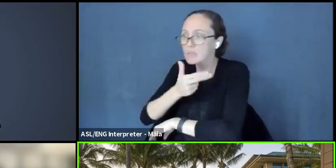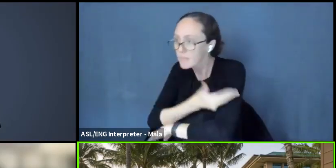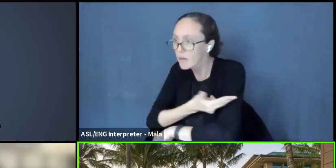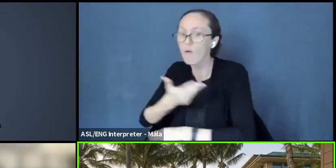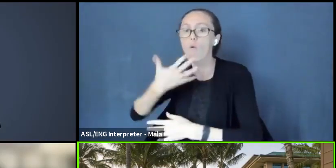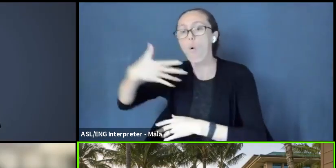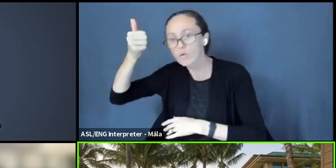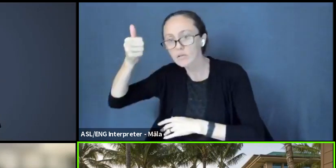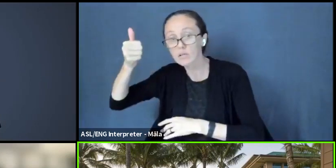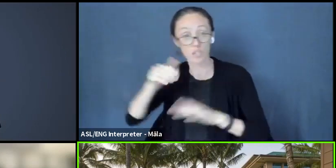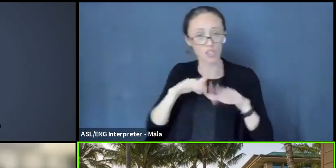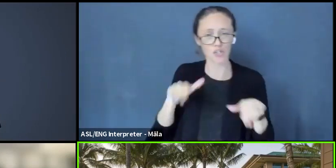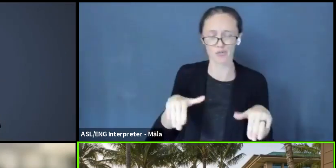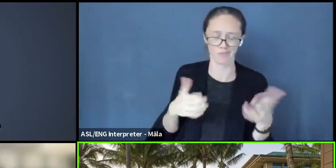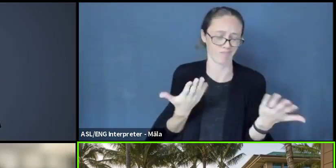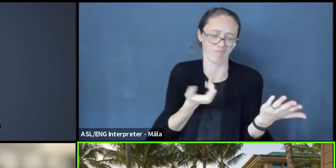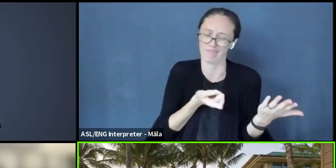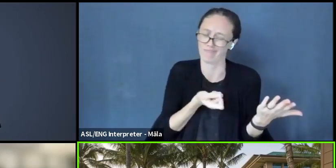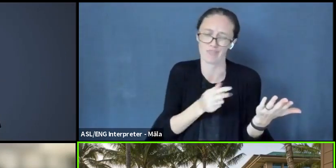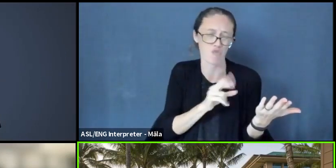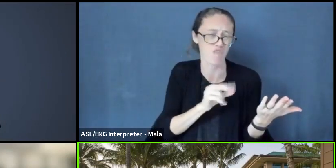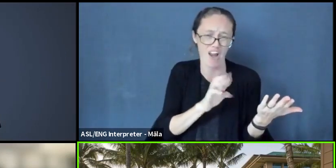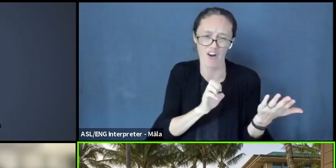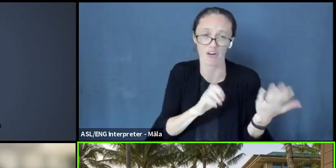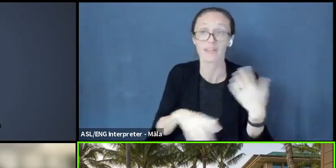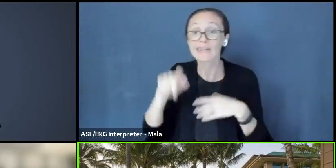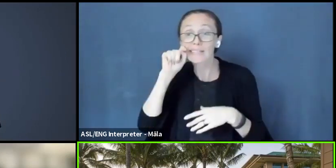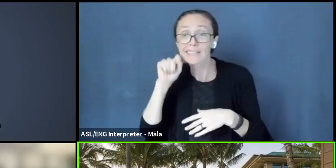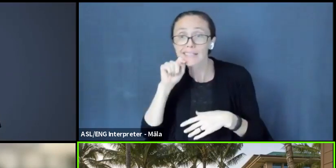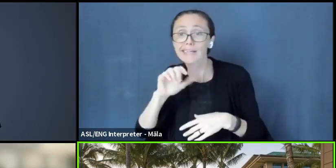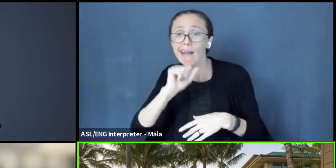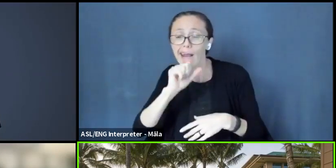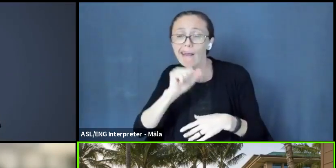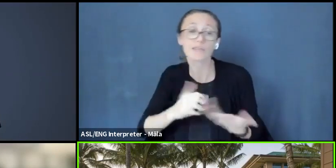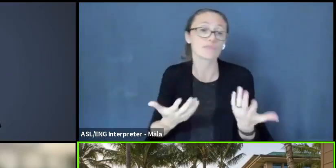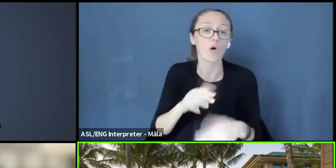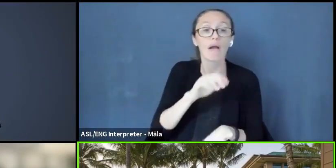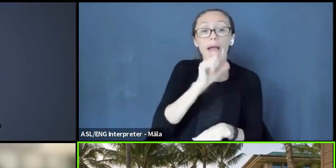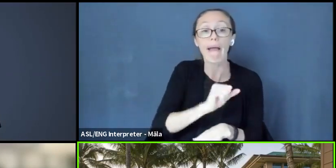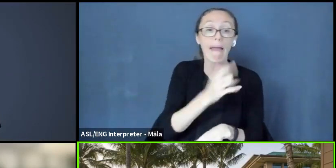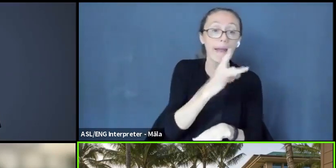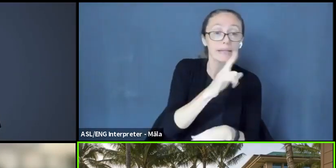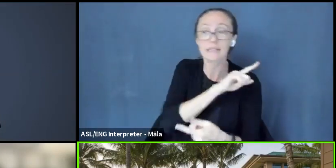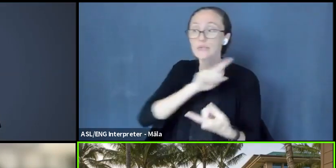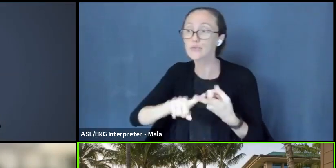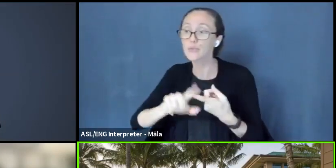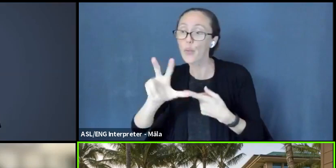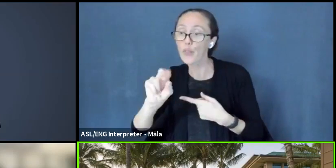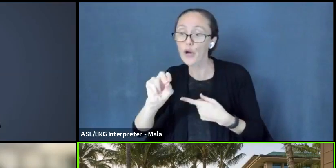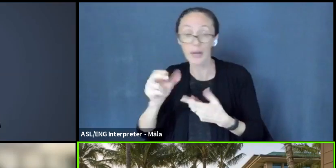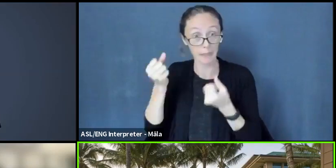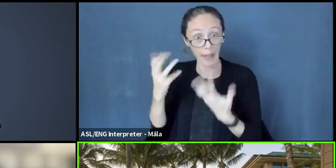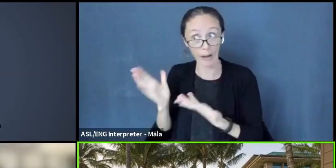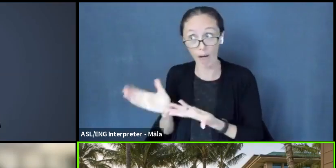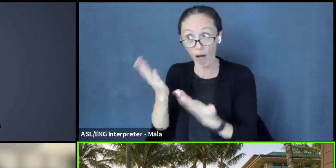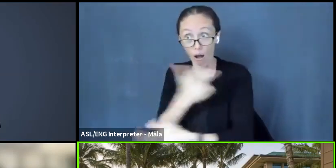We didn't see that many teenagers or people in the 18 to 30-year-old category in the hospital.